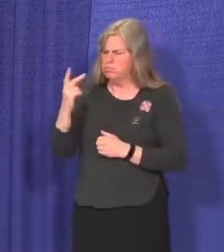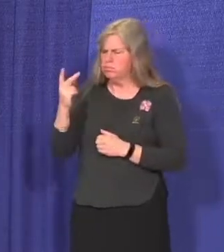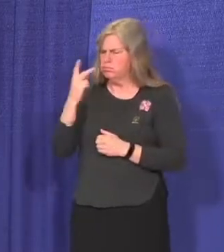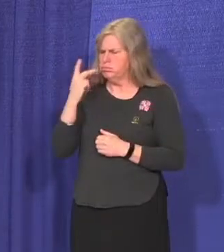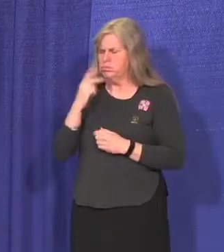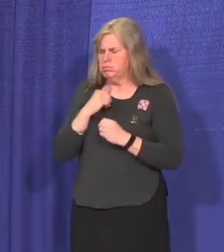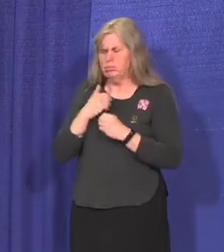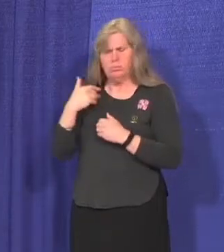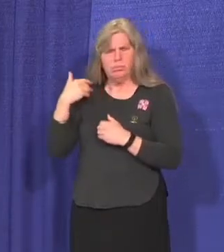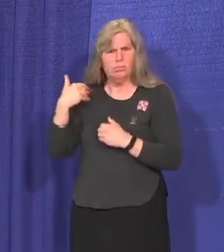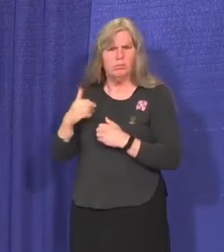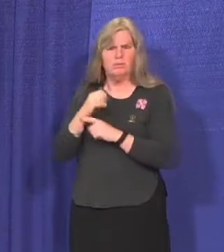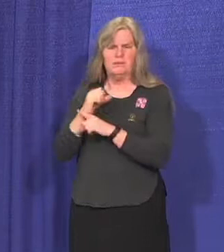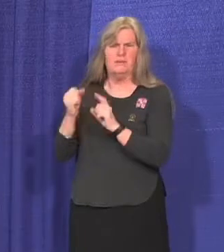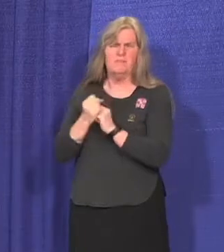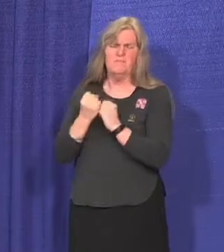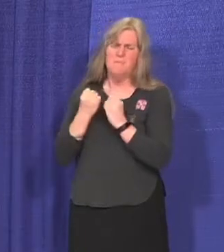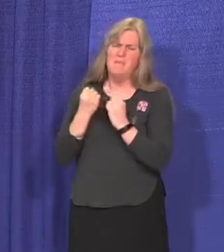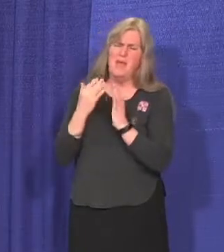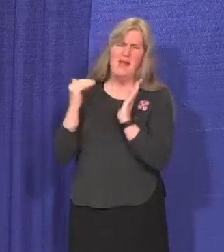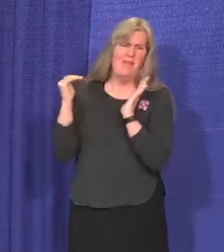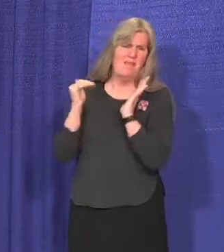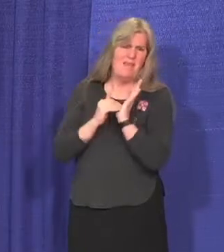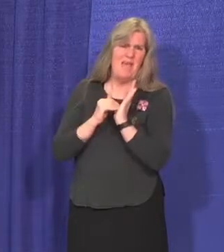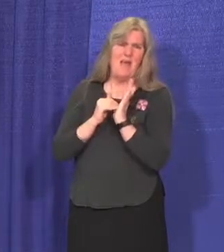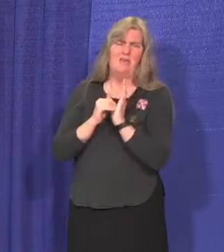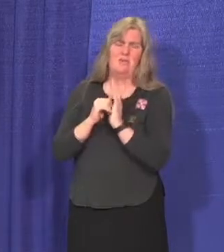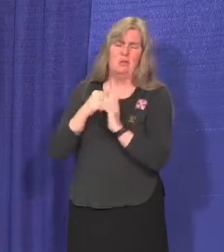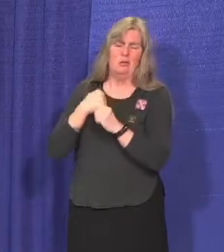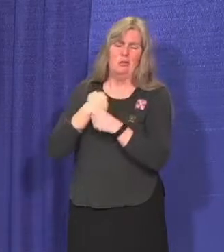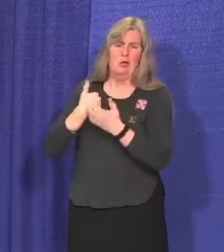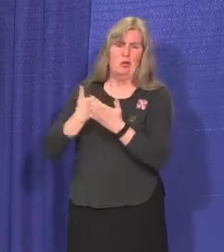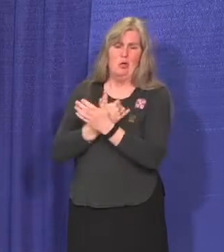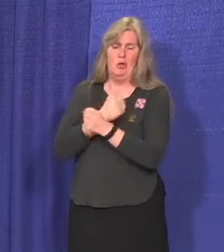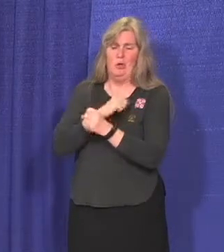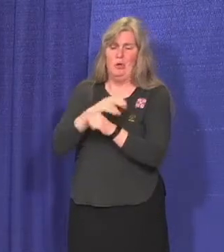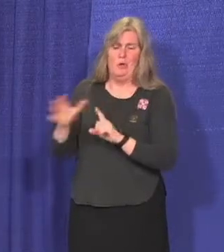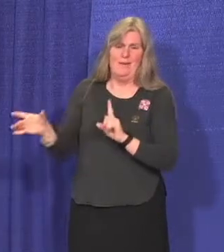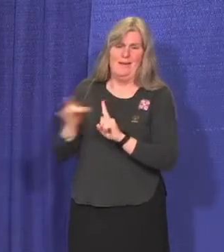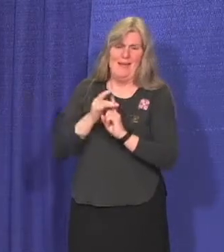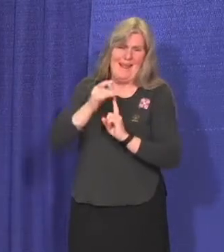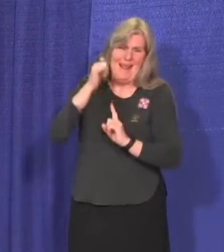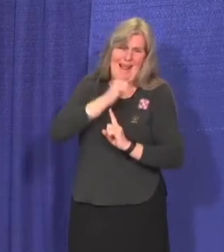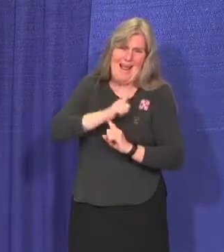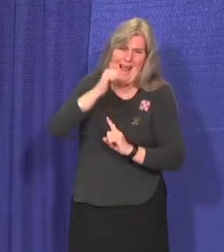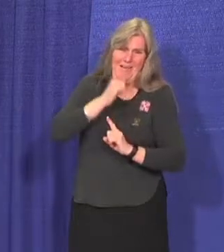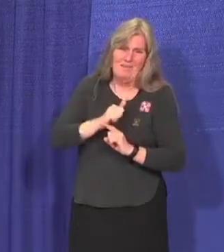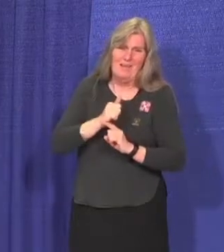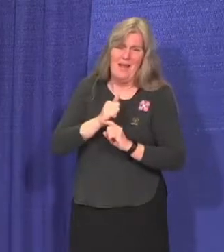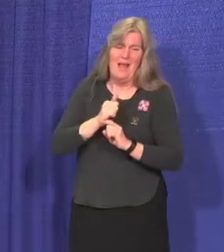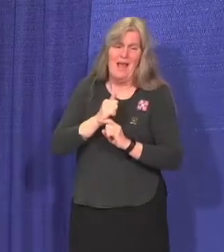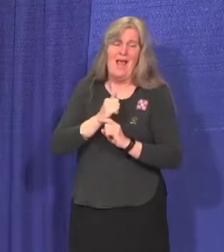first outbreak and has 45 cases. The Northwest Territories is